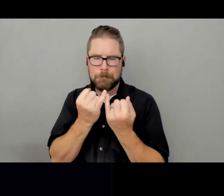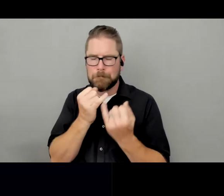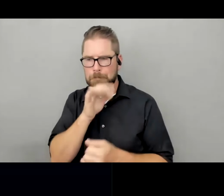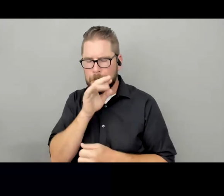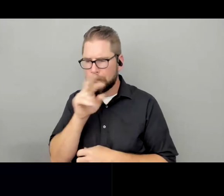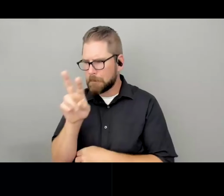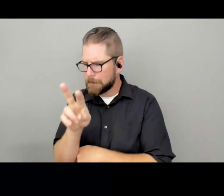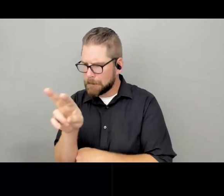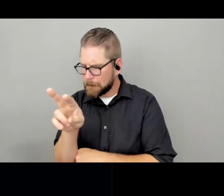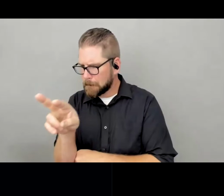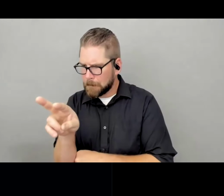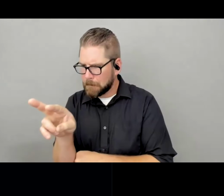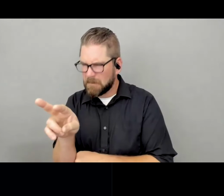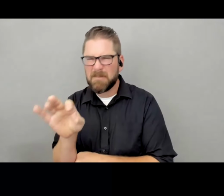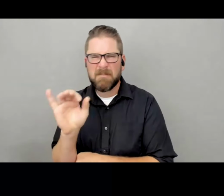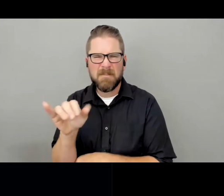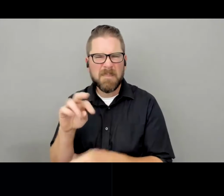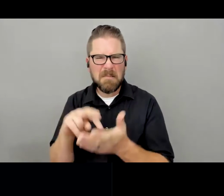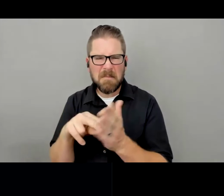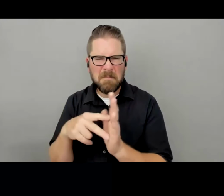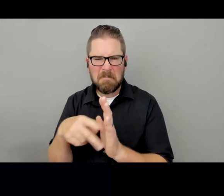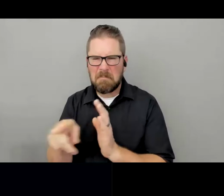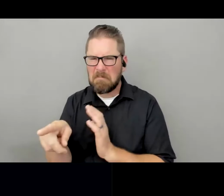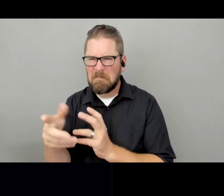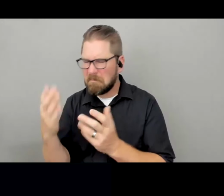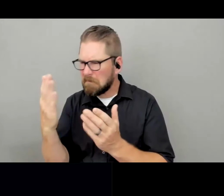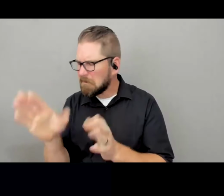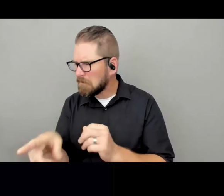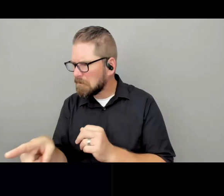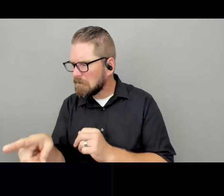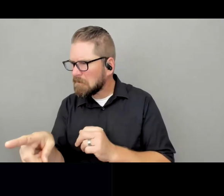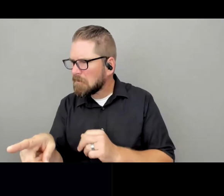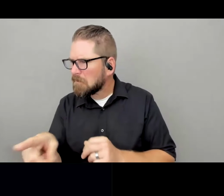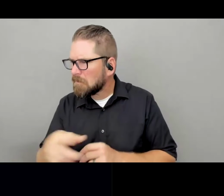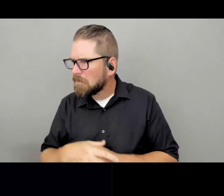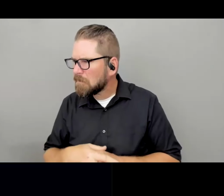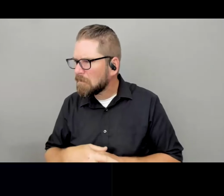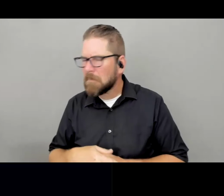I'm not sure what that's about in the chat,